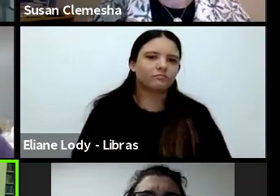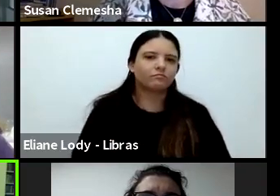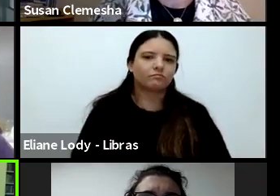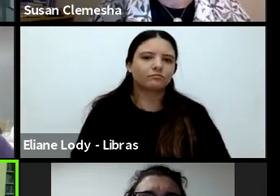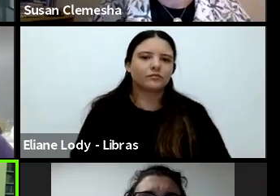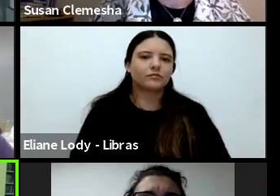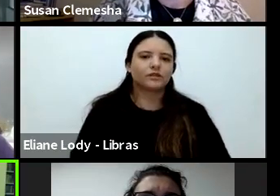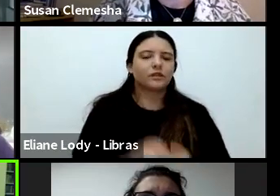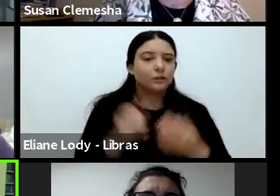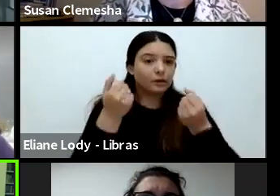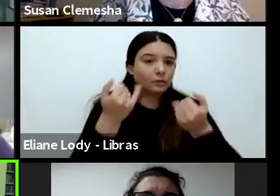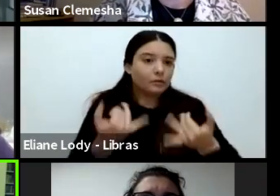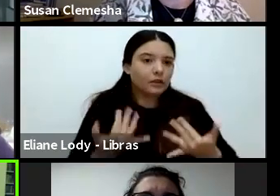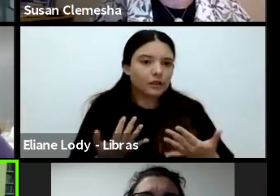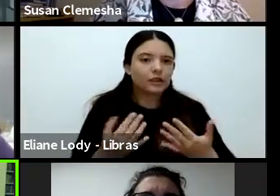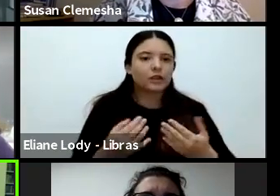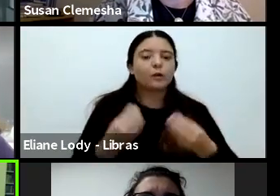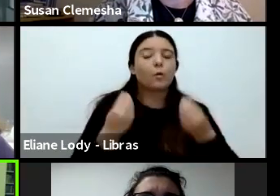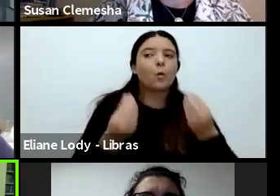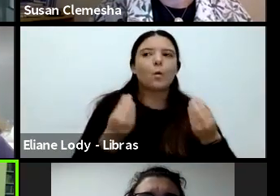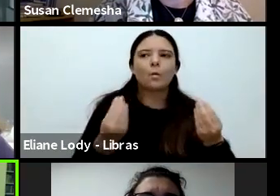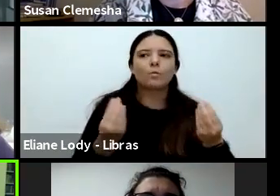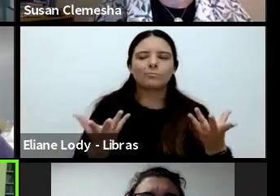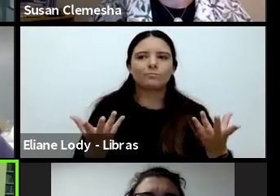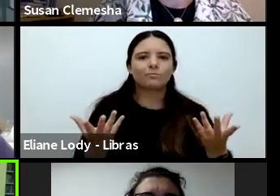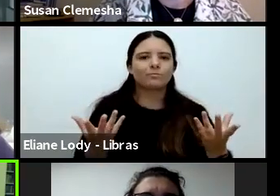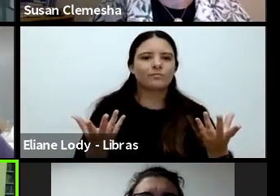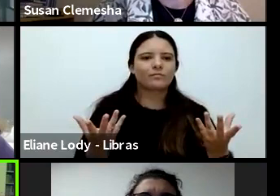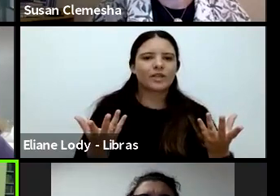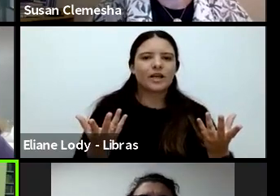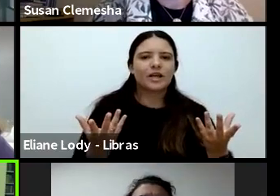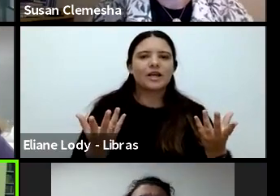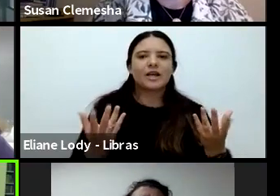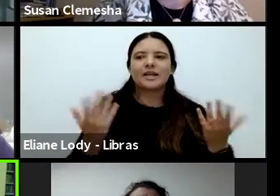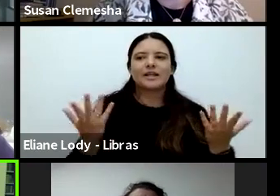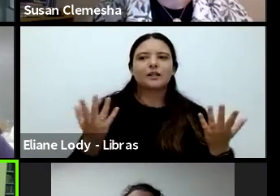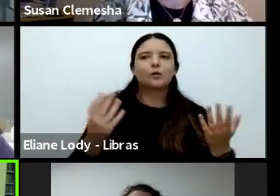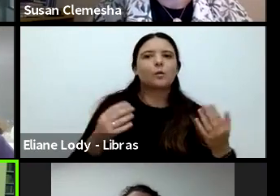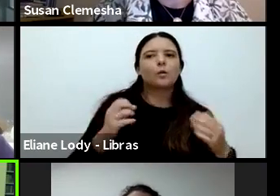absences from the conventional